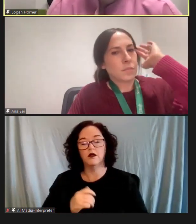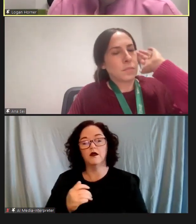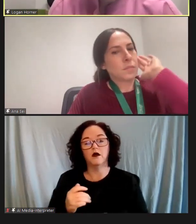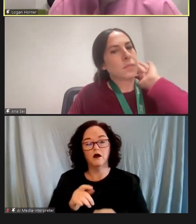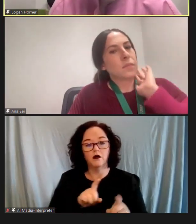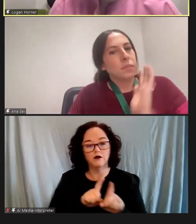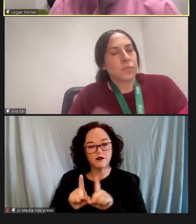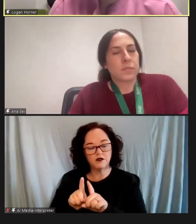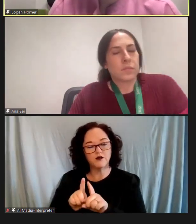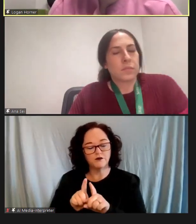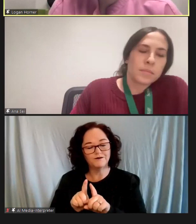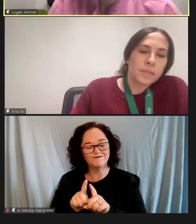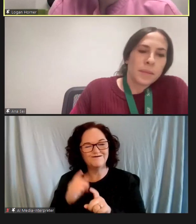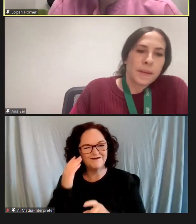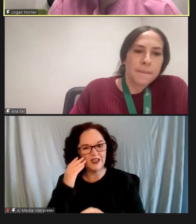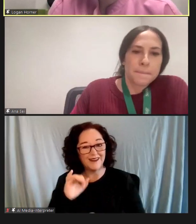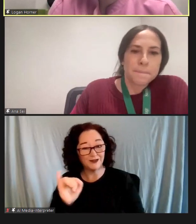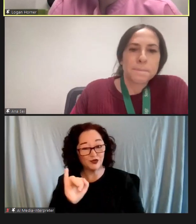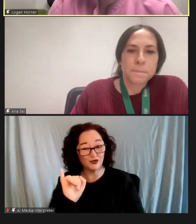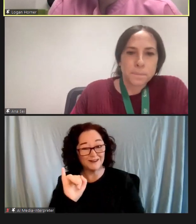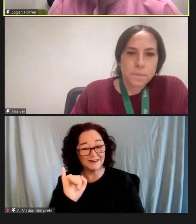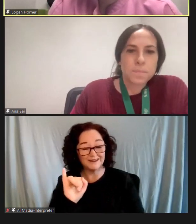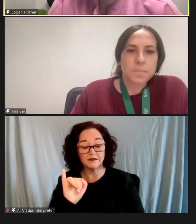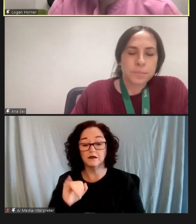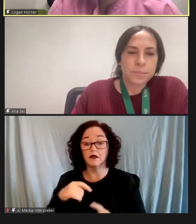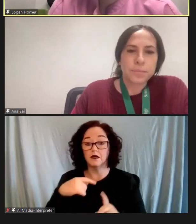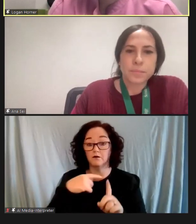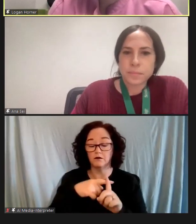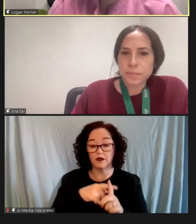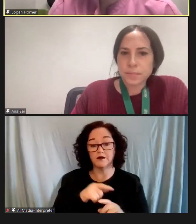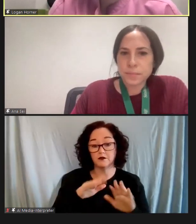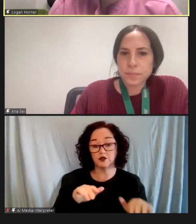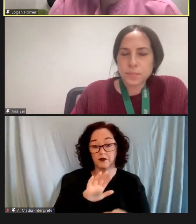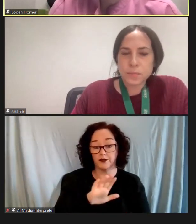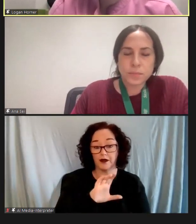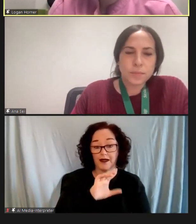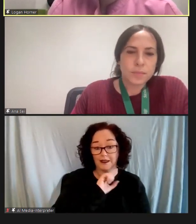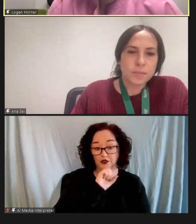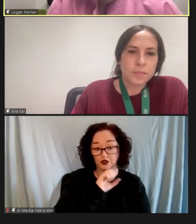been tricky for us to get um